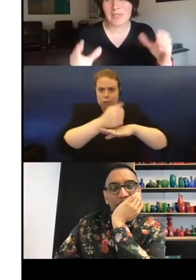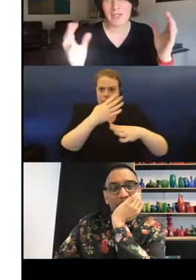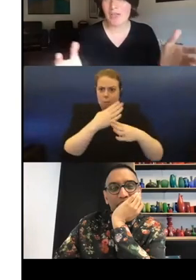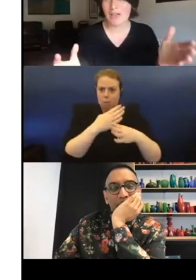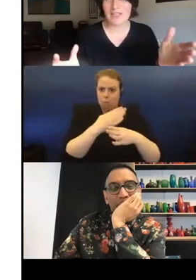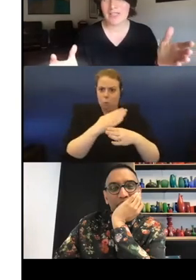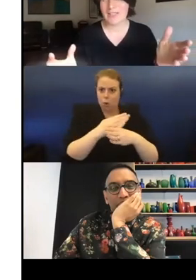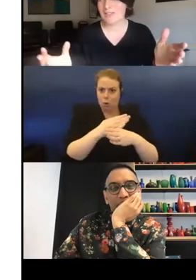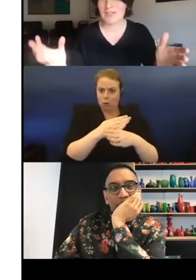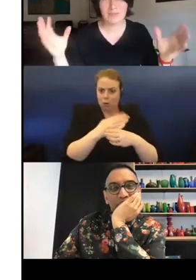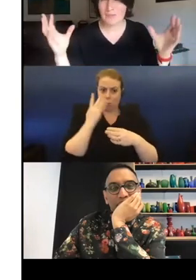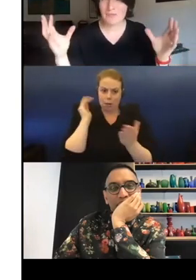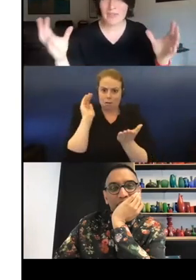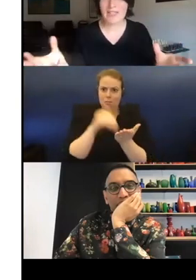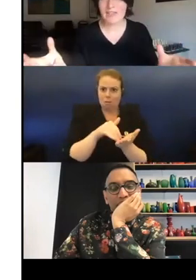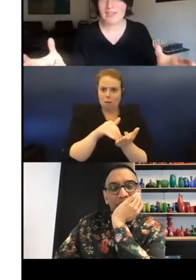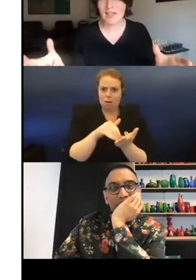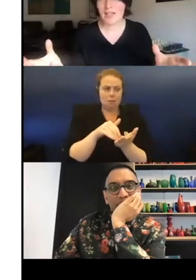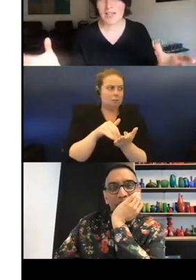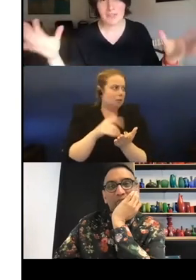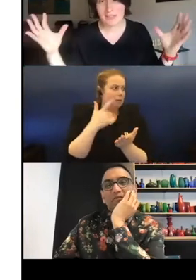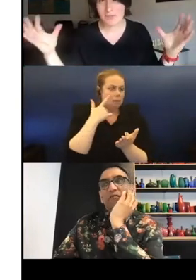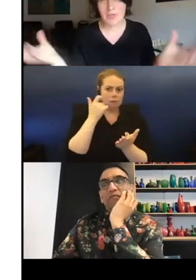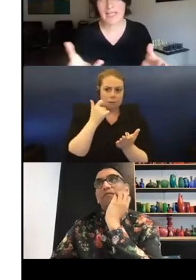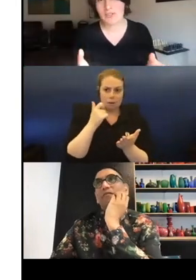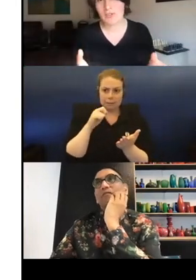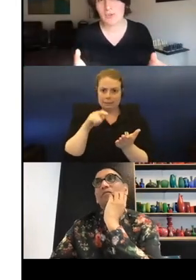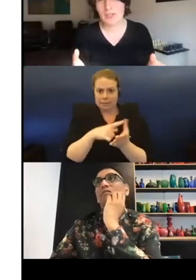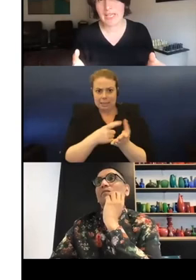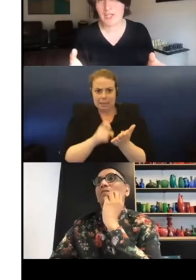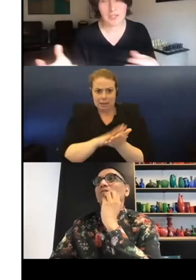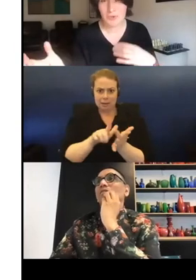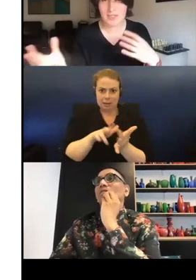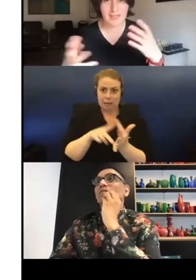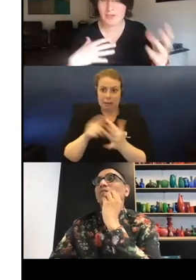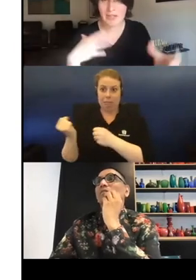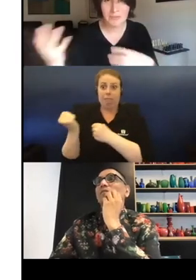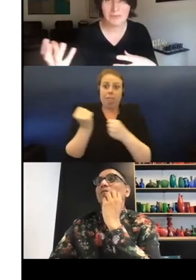arrived and just finding this archive and tracking it to the location it was just an incredible feat